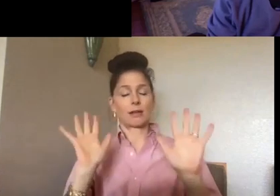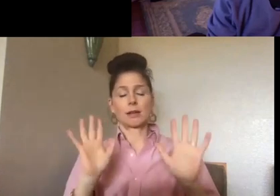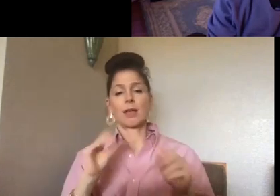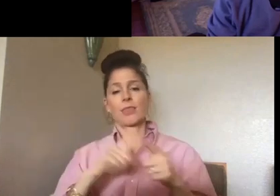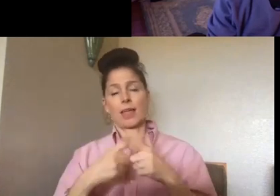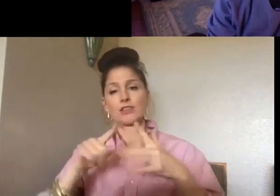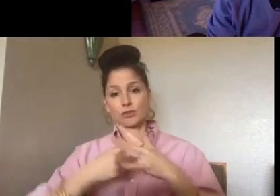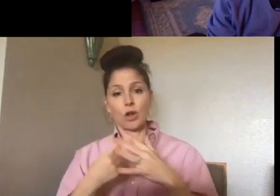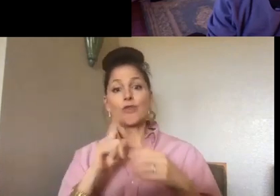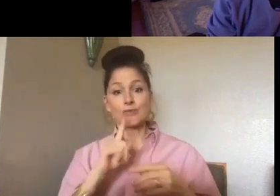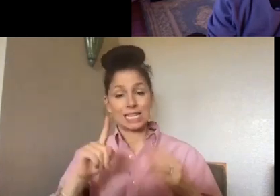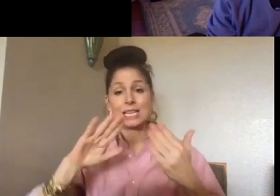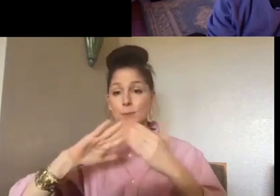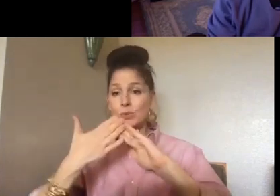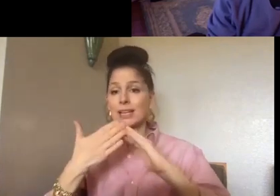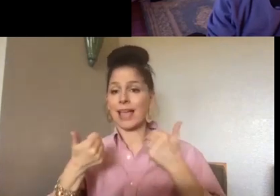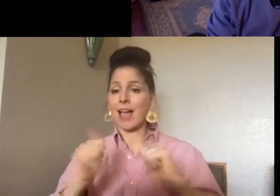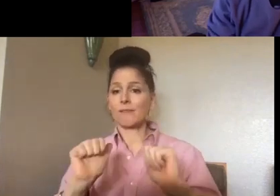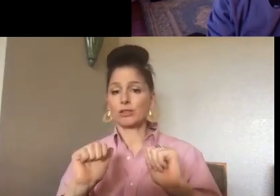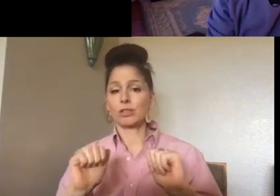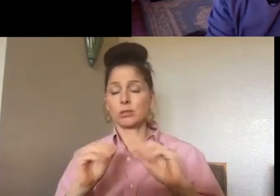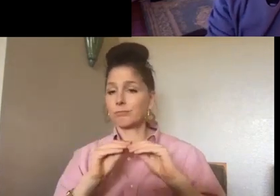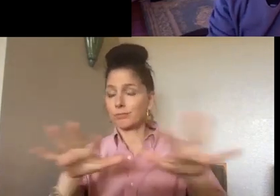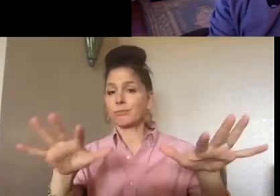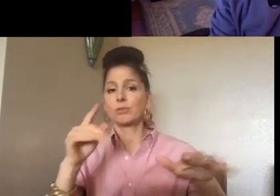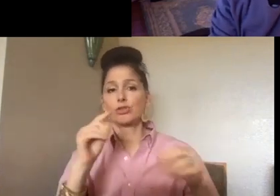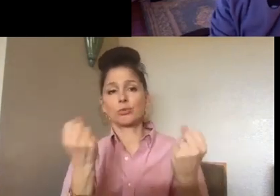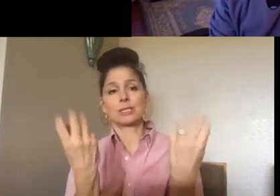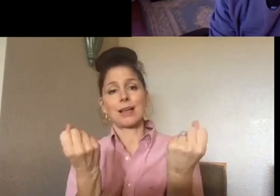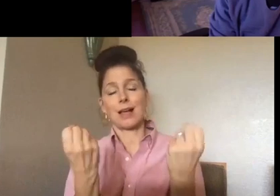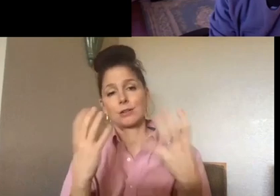And then it became a community effort. I put it out there. The sign language